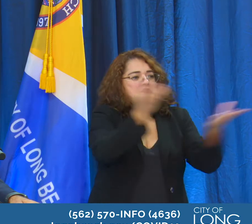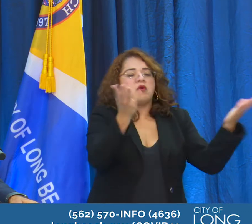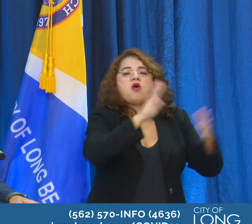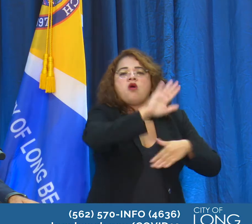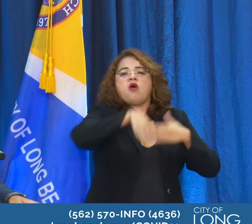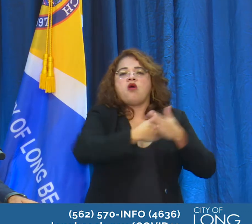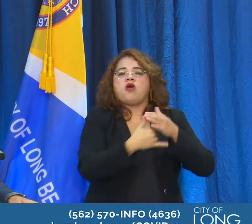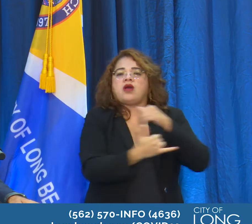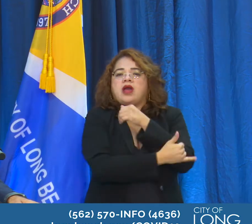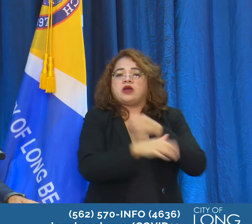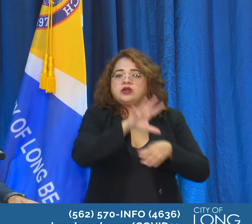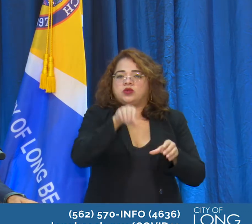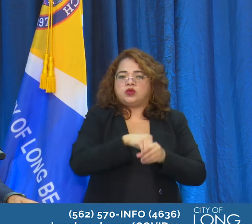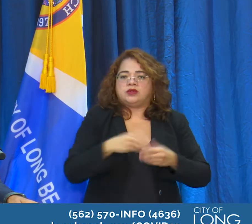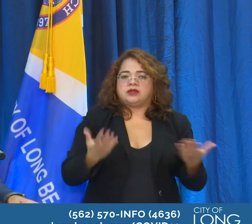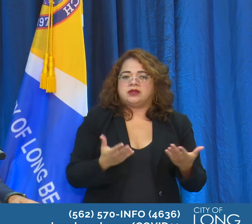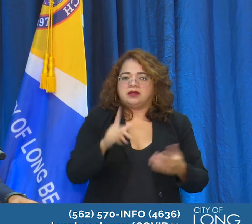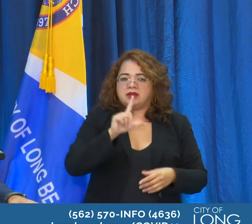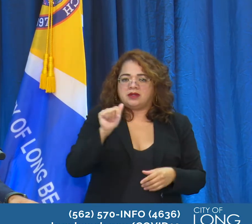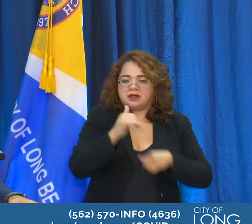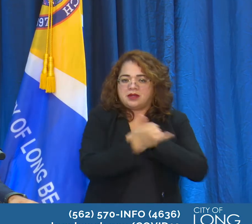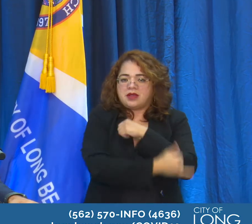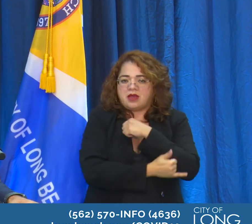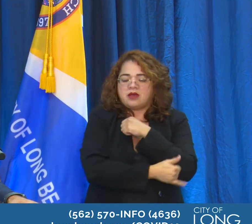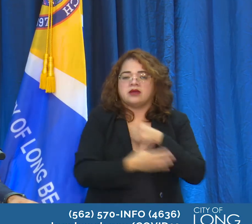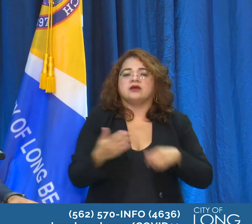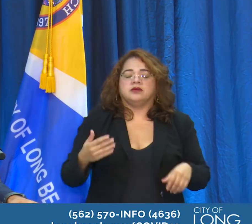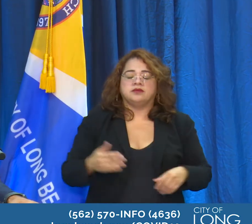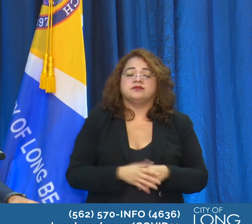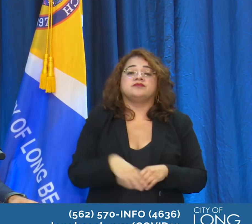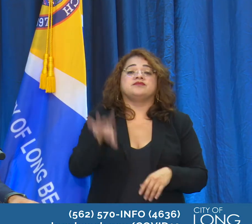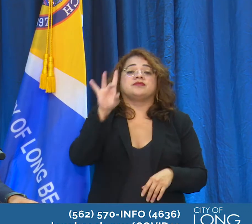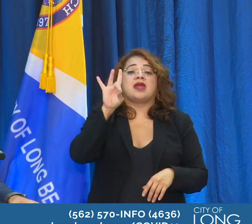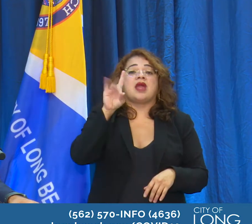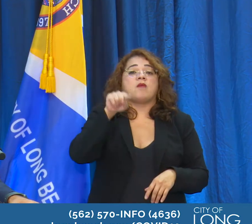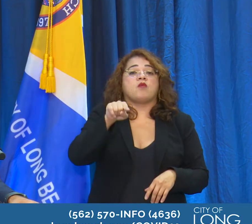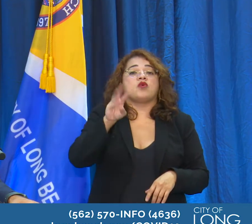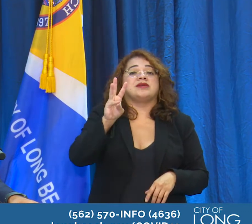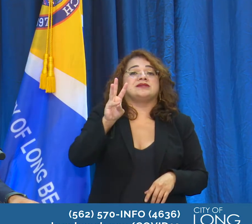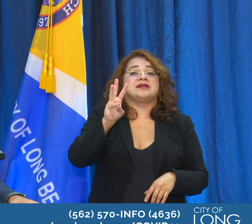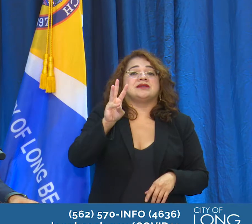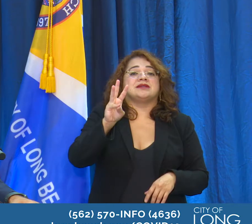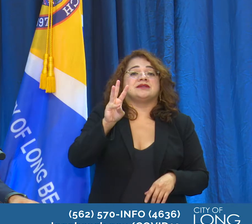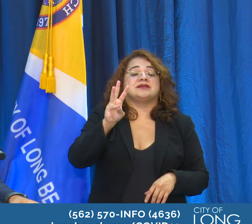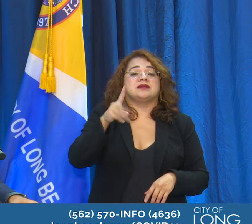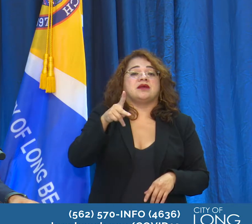Our positivity rate as of today is about 8.6 percent.